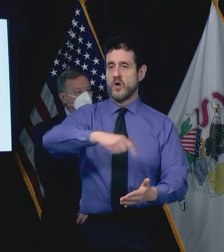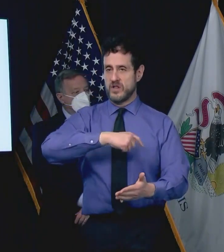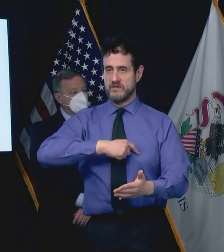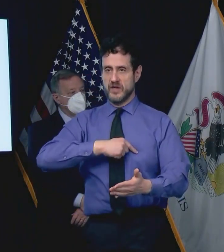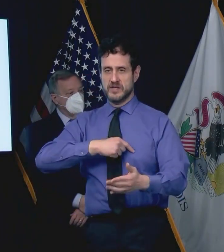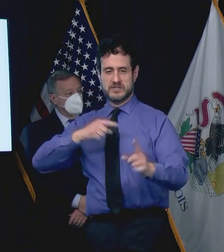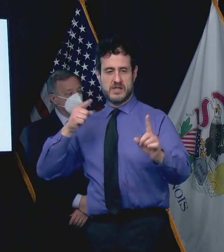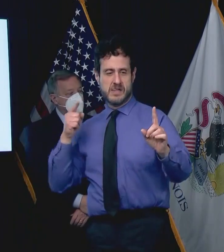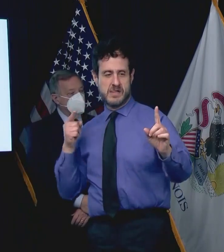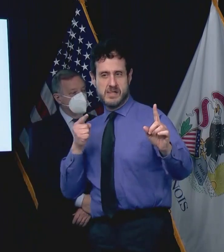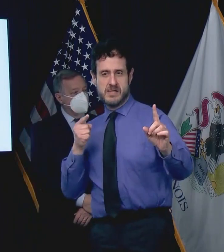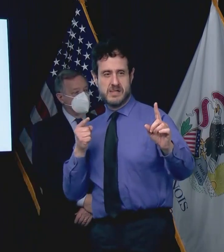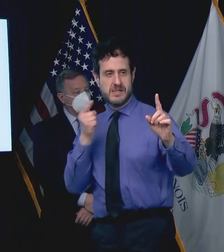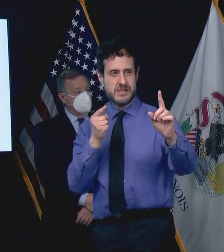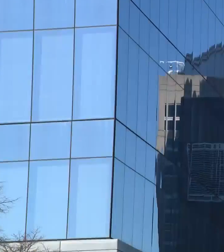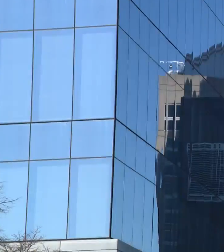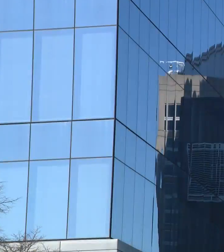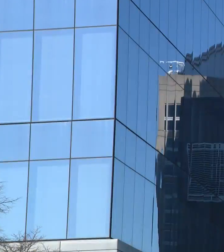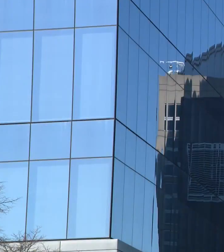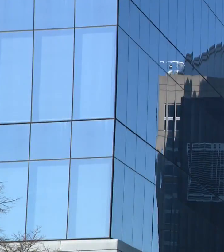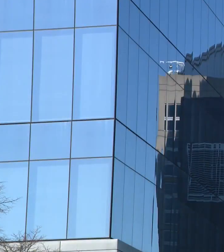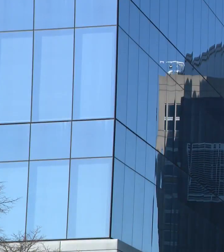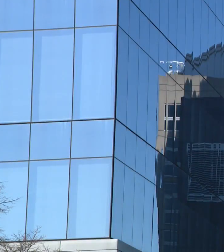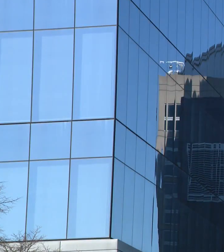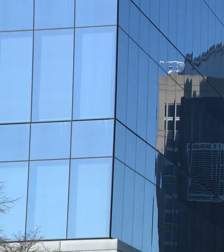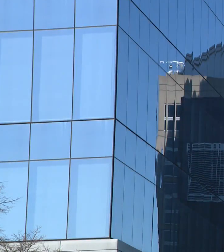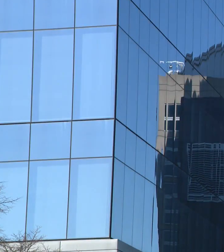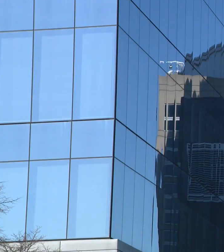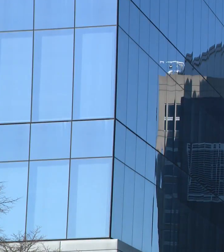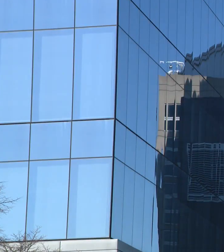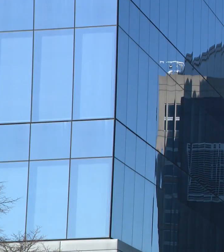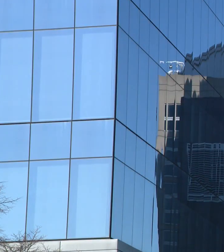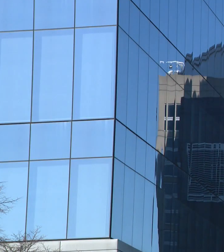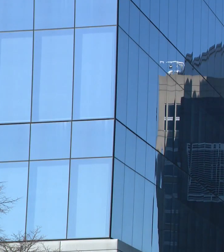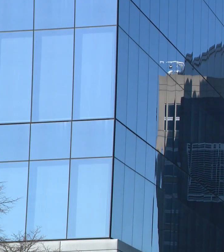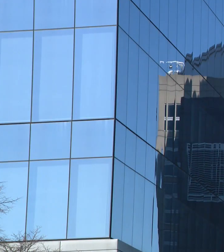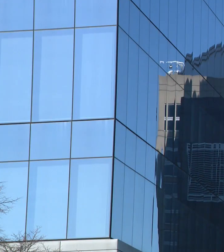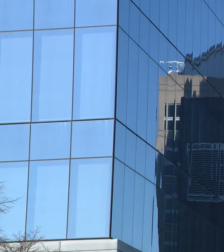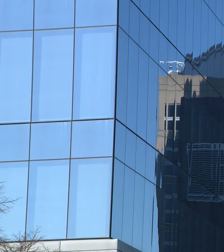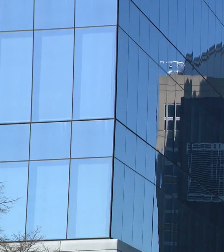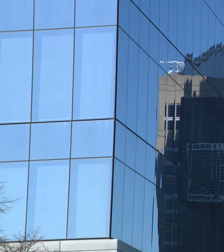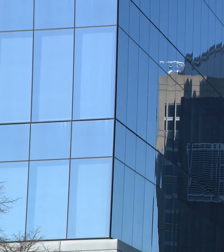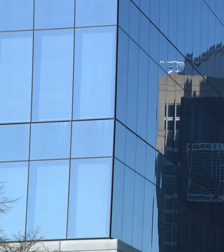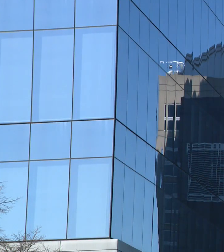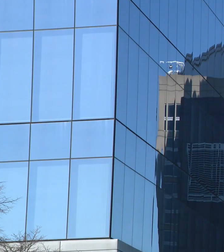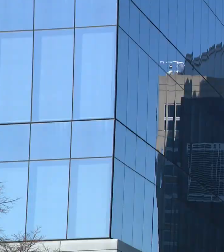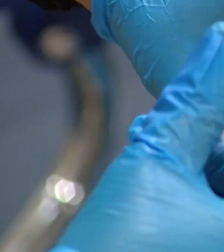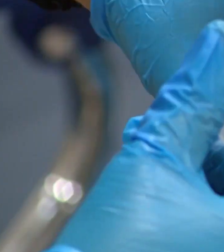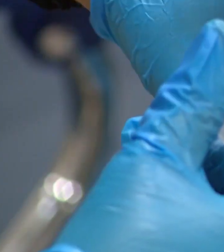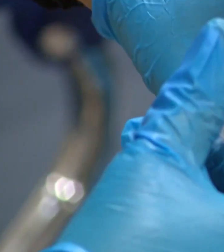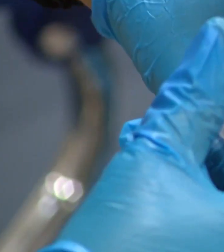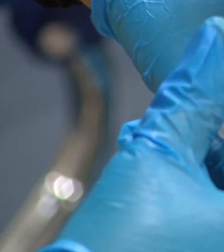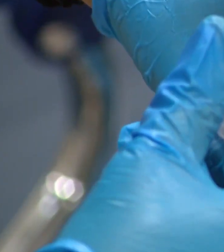LATER EVERYONE ELSE ELIGIBLE. THIS SITE HELPS ALL OF US GET ONE STEP CLOSER. TO A